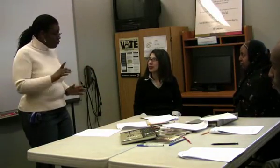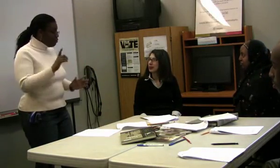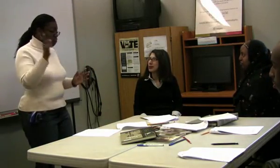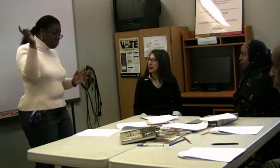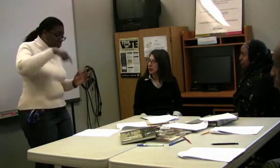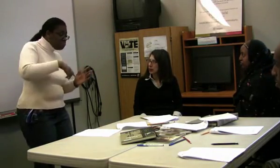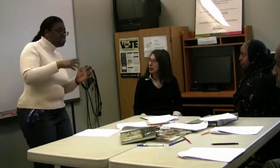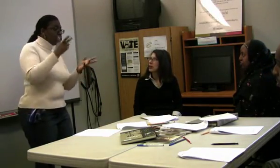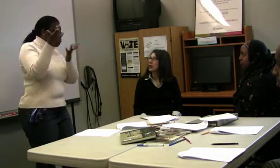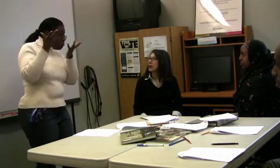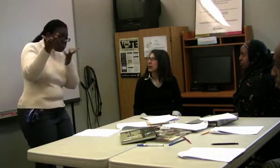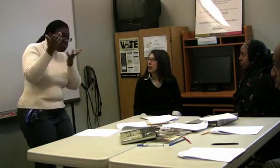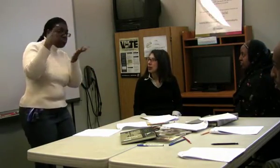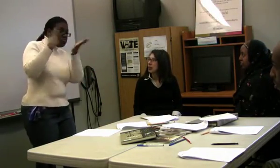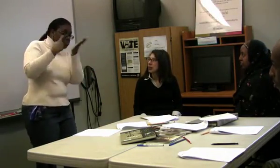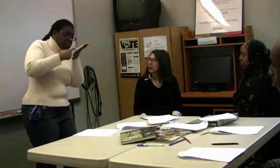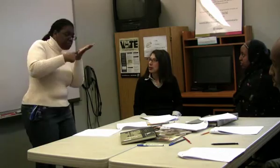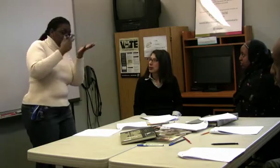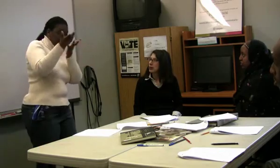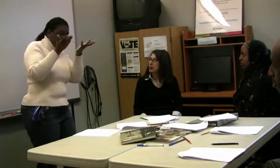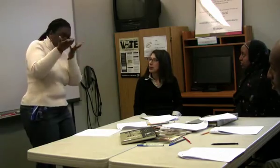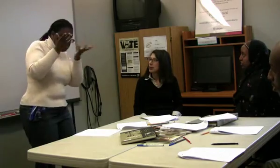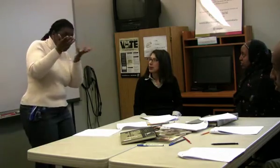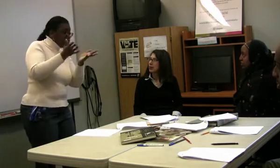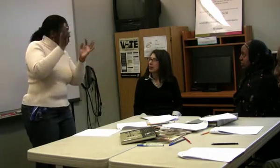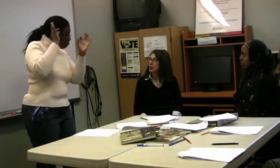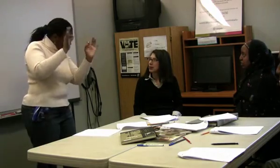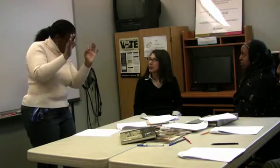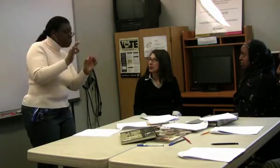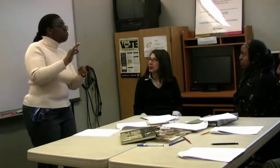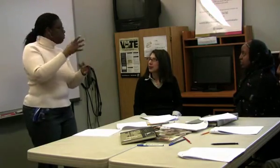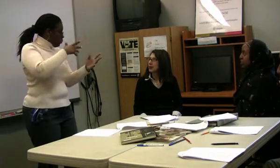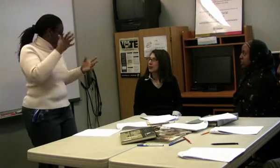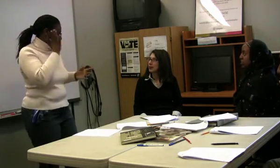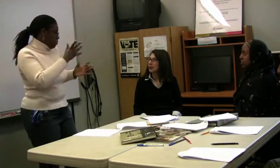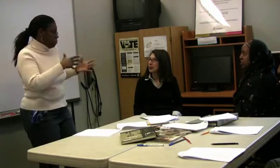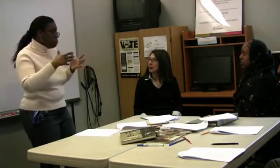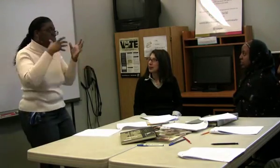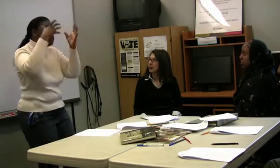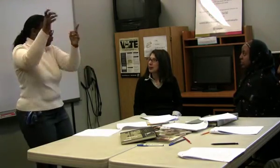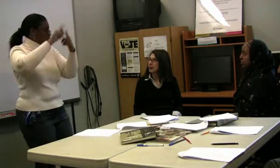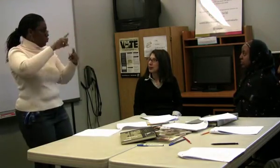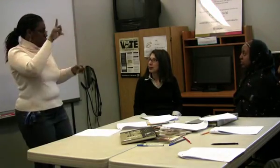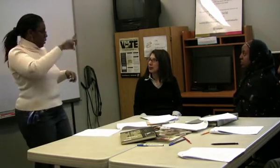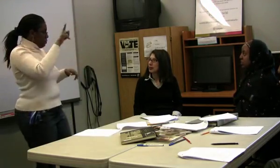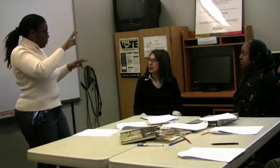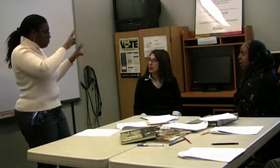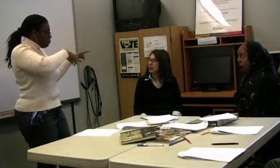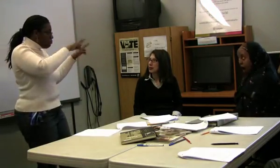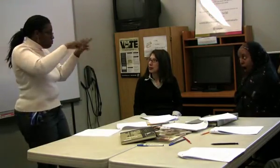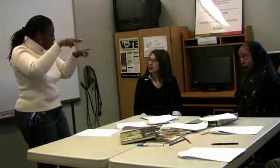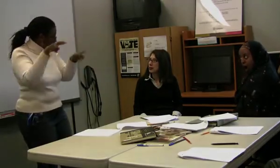be good to have a librarian come to visit us here first. Then we could do a tour of the library.